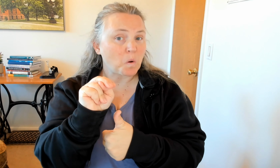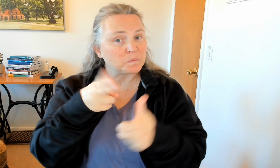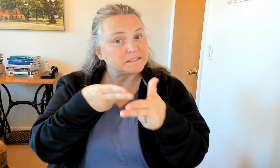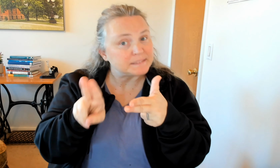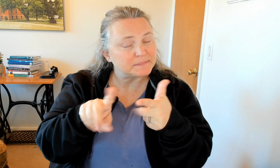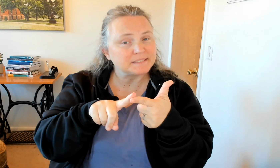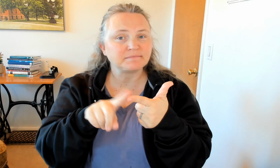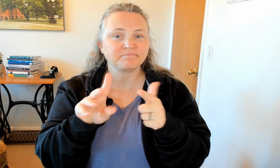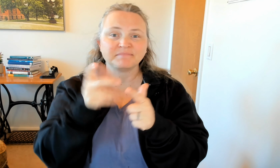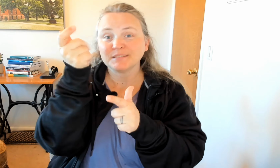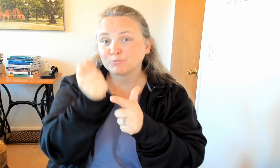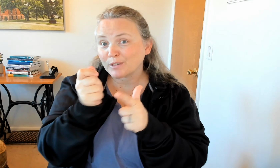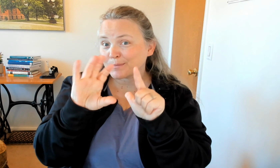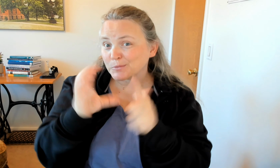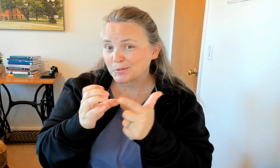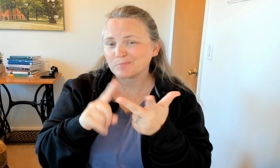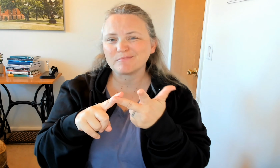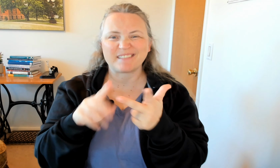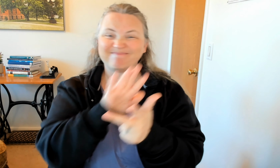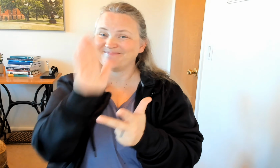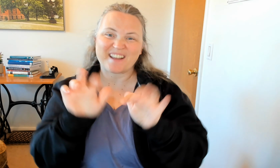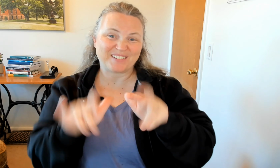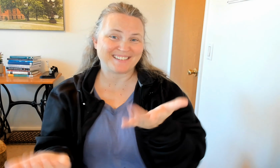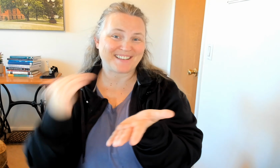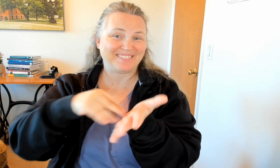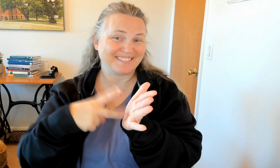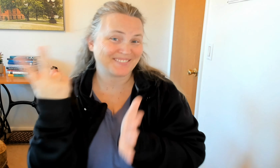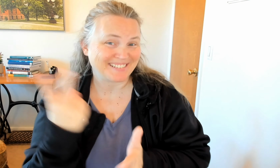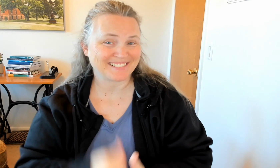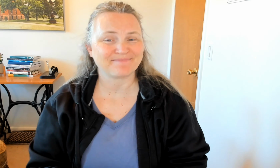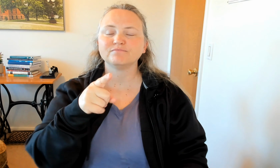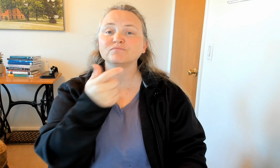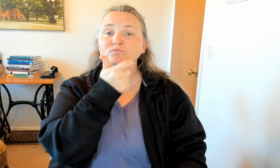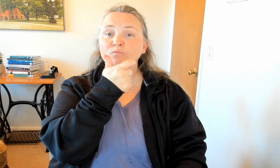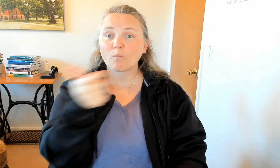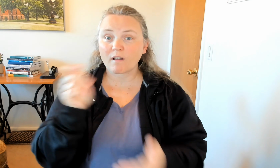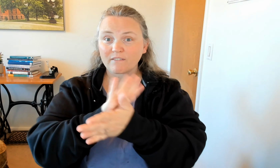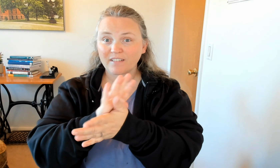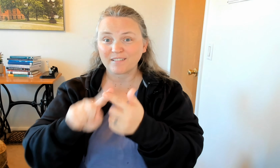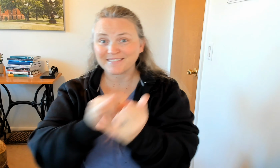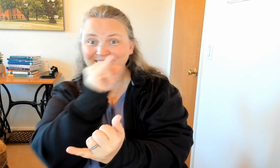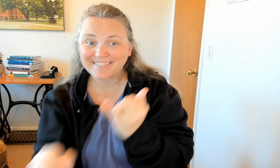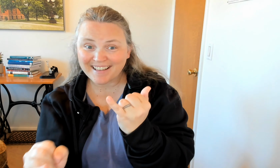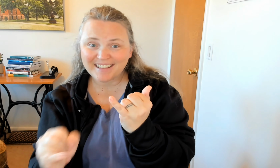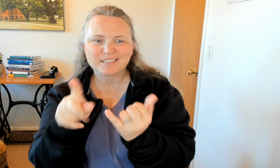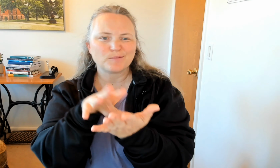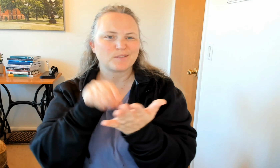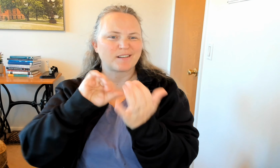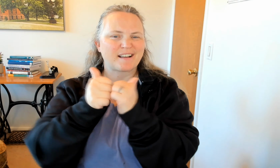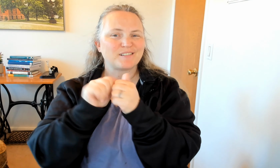subscribe to snippet groups, and never have to type the same thing twice. Make sure you stick around to the end to learn how to set up